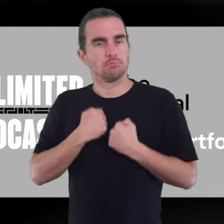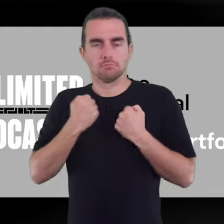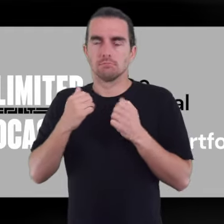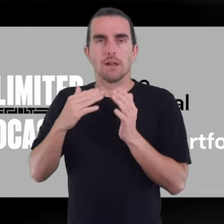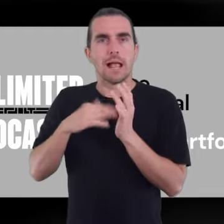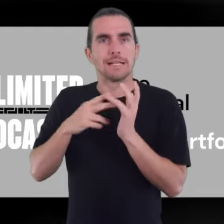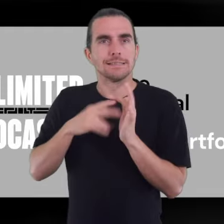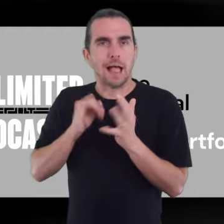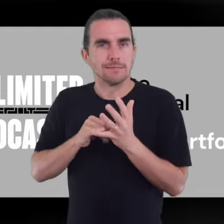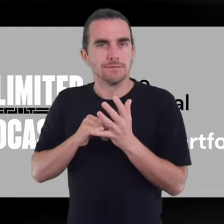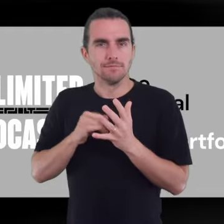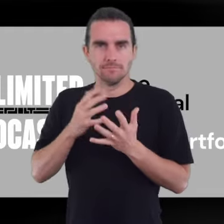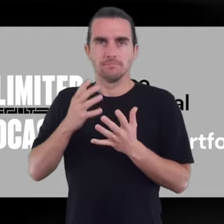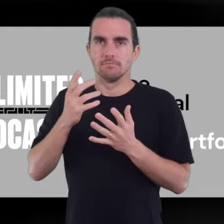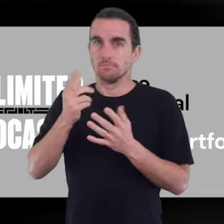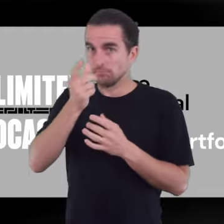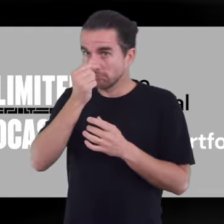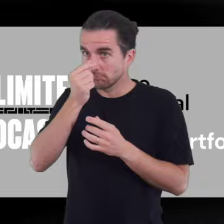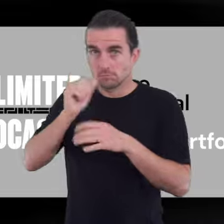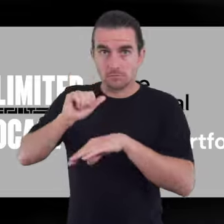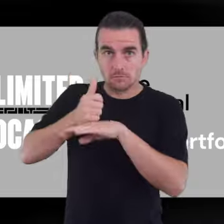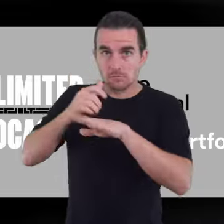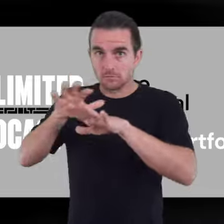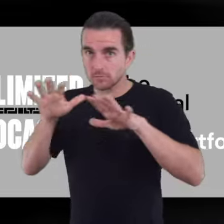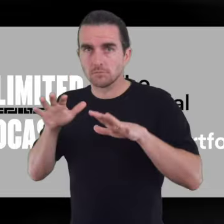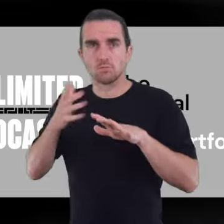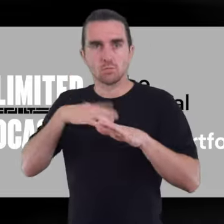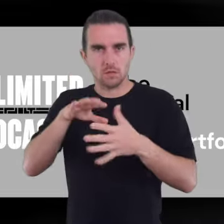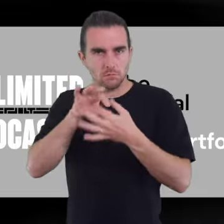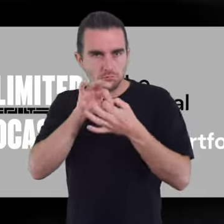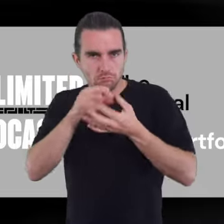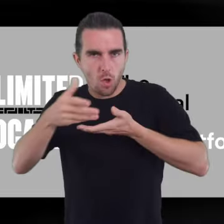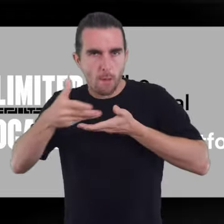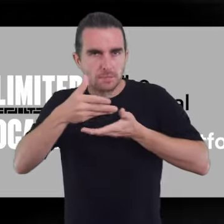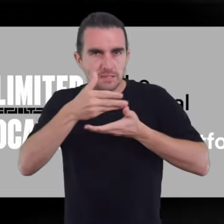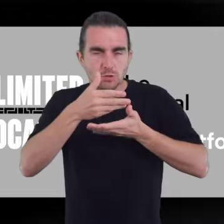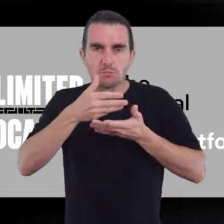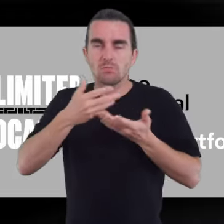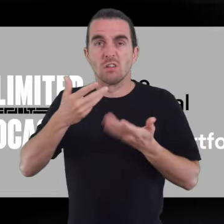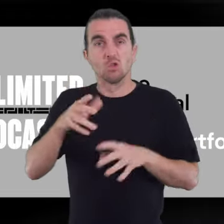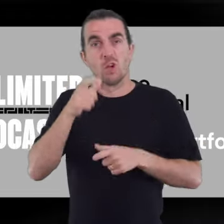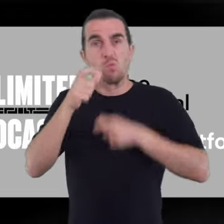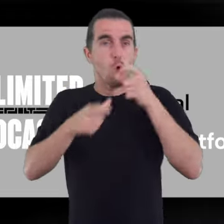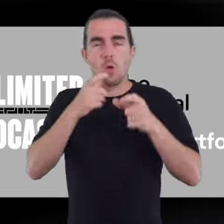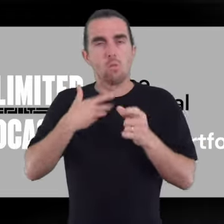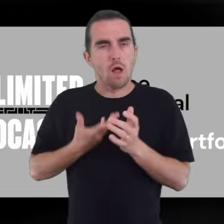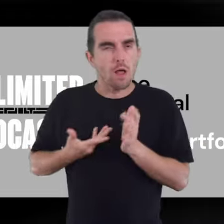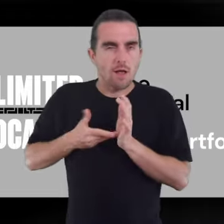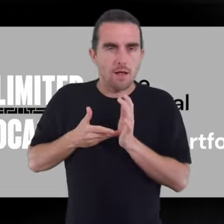was about the capacity of the form of zines to communicate things beyond words.